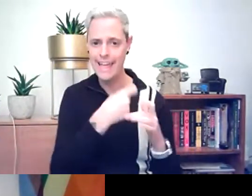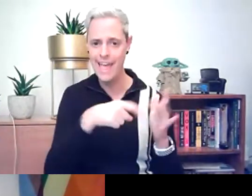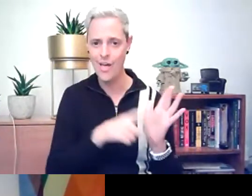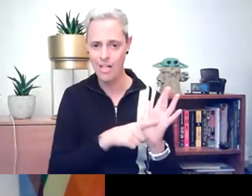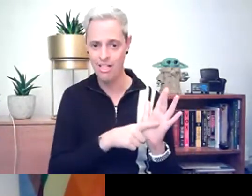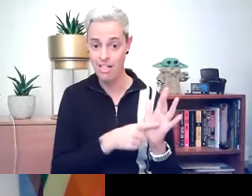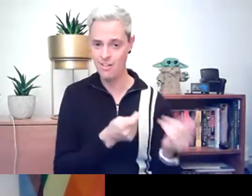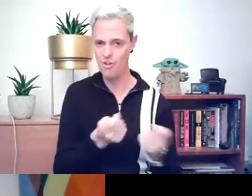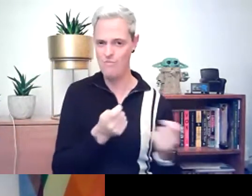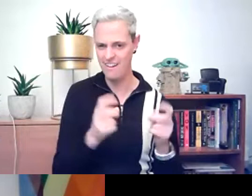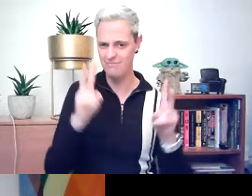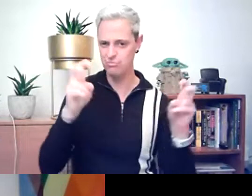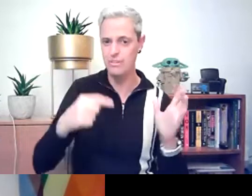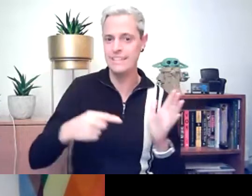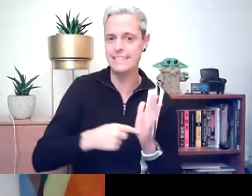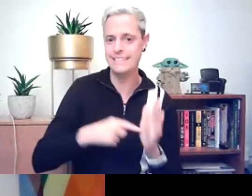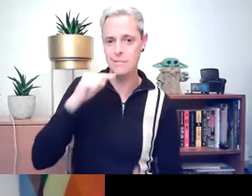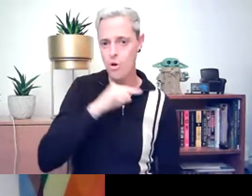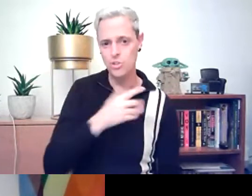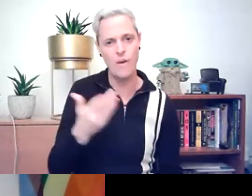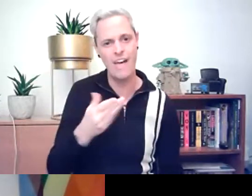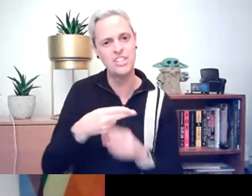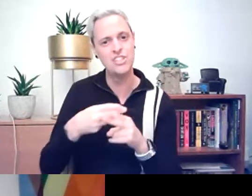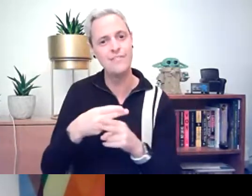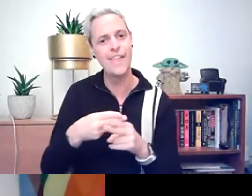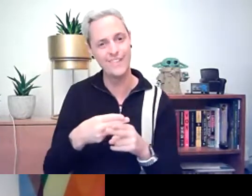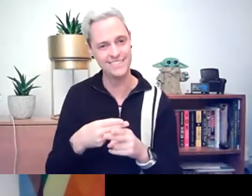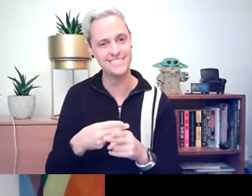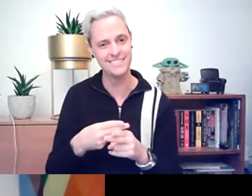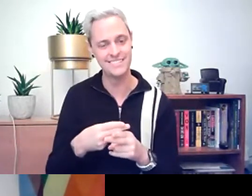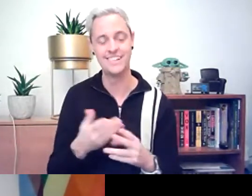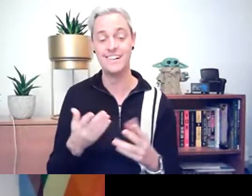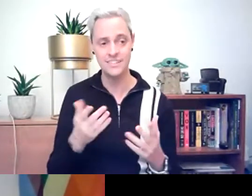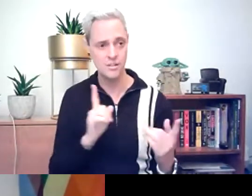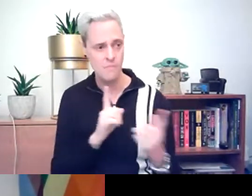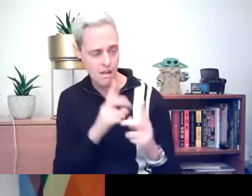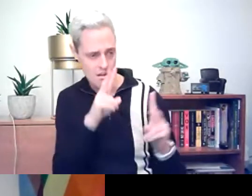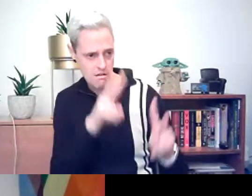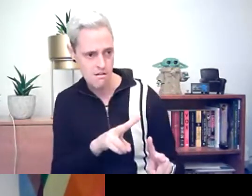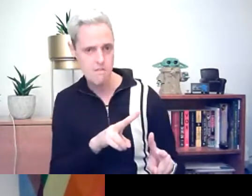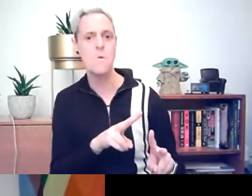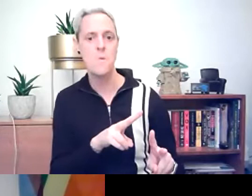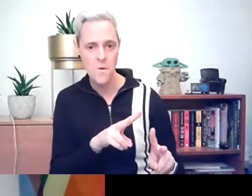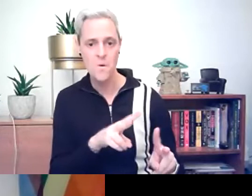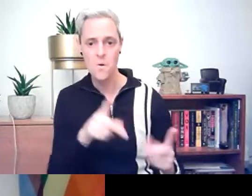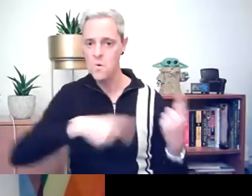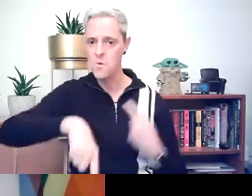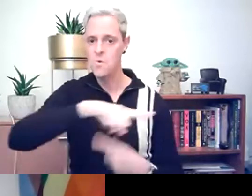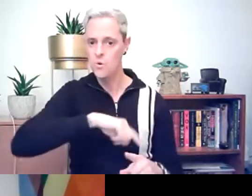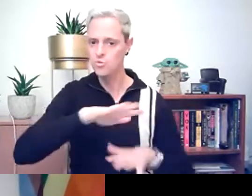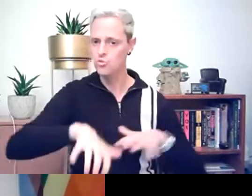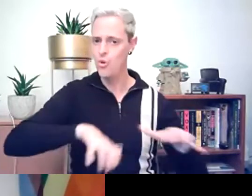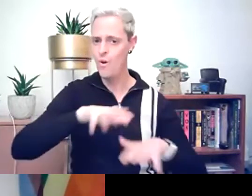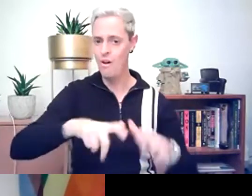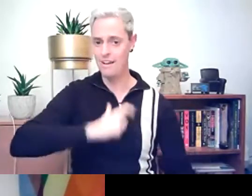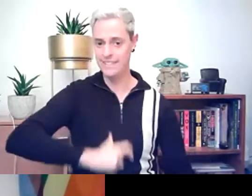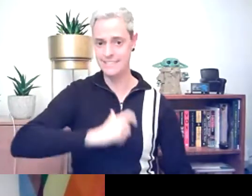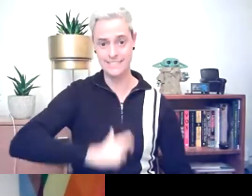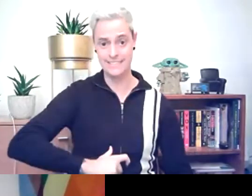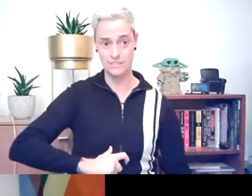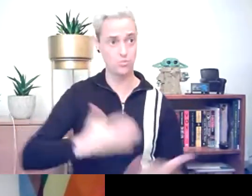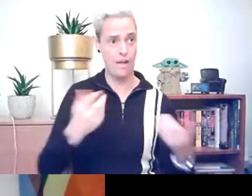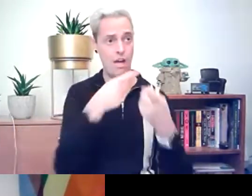have in life, you know all the same for trans people mental health is the same.